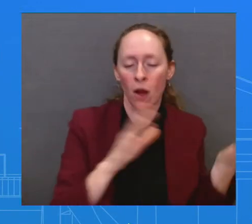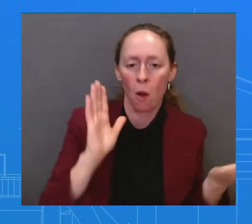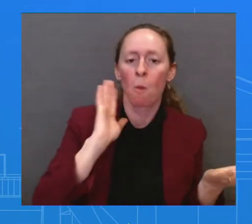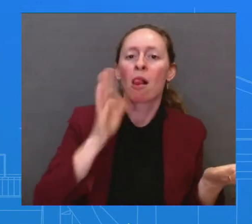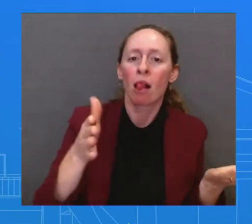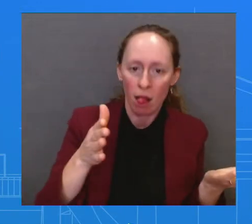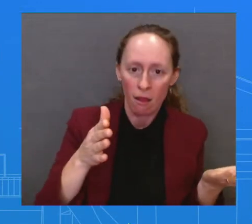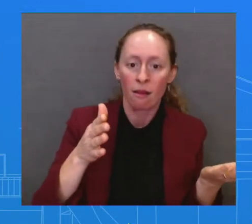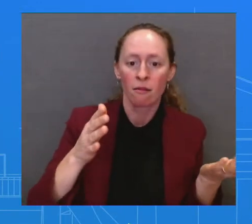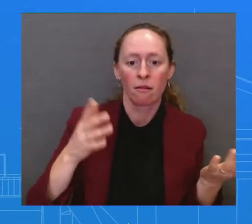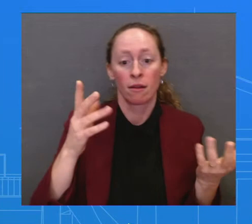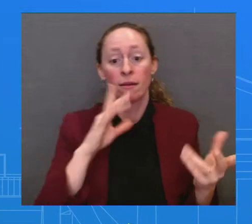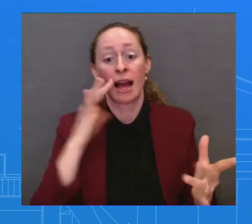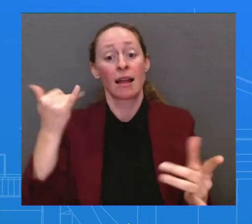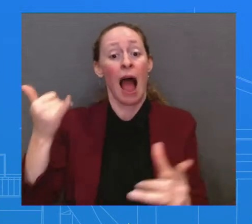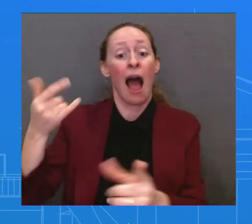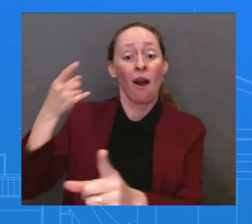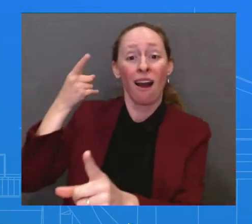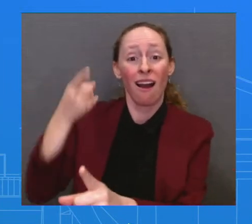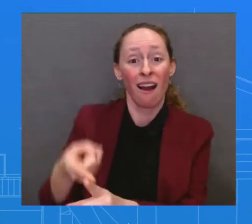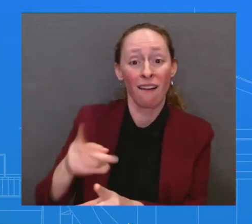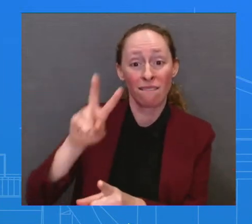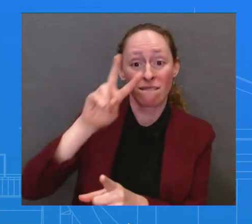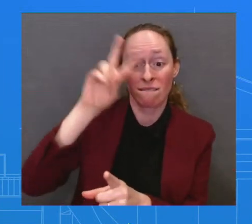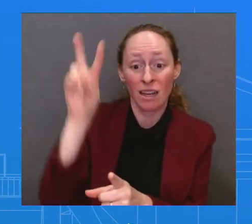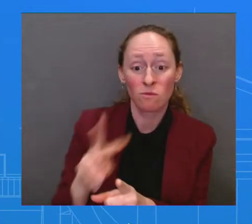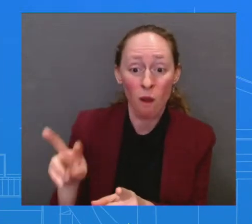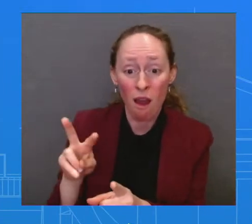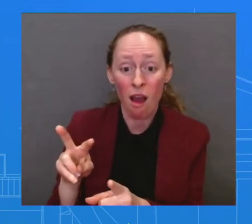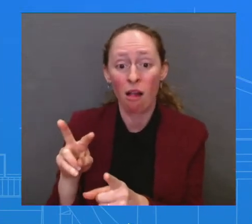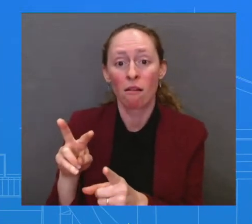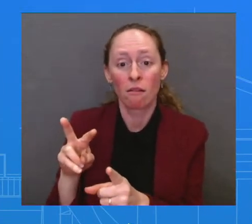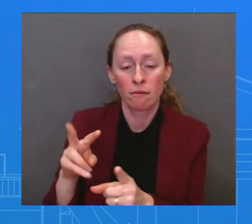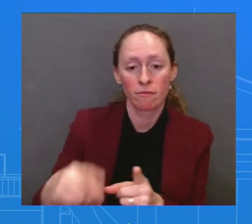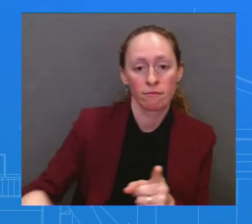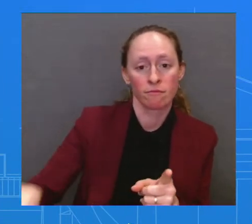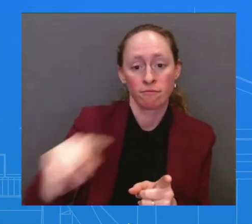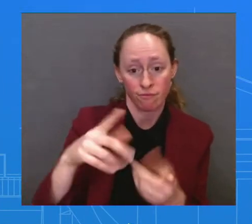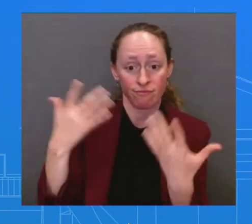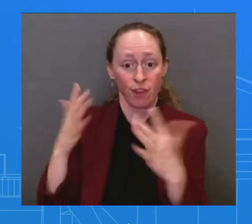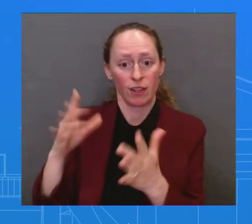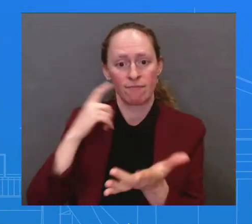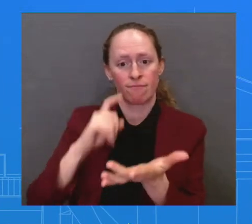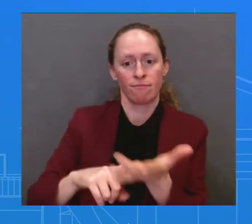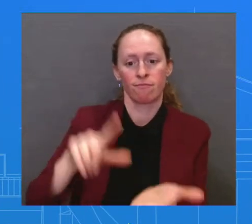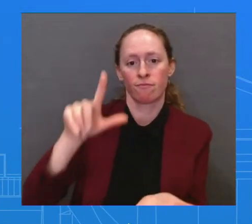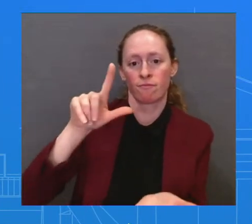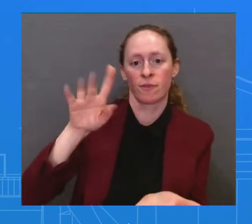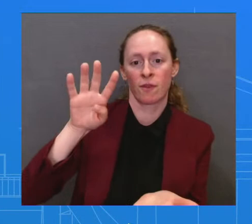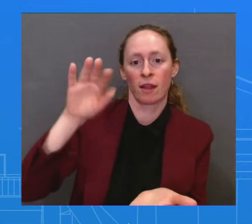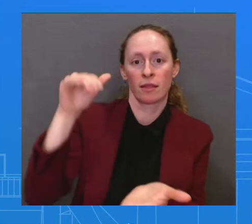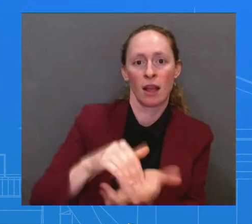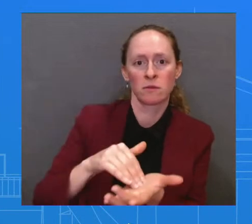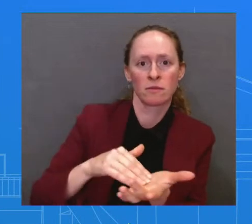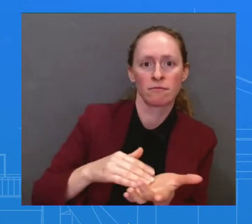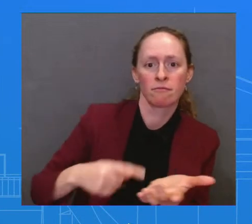Let's not forget the 24,000 CBP agents and officers along the southwest border. So, we have taken steps without the help of --